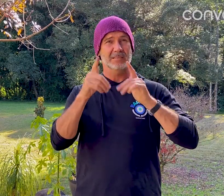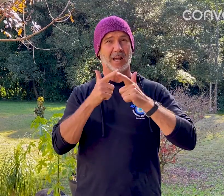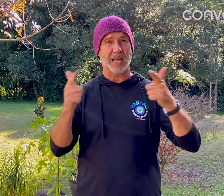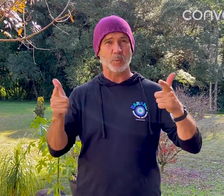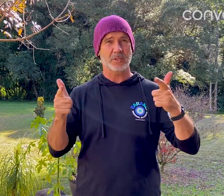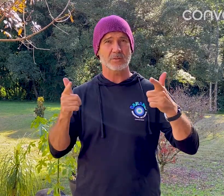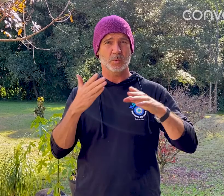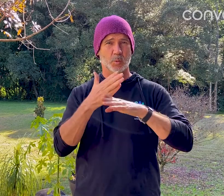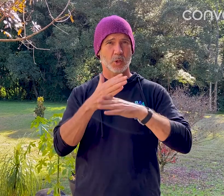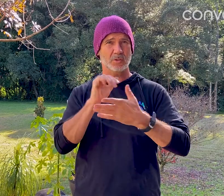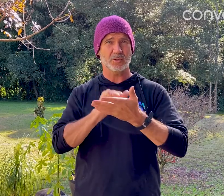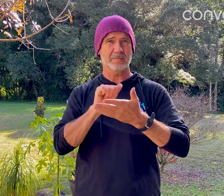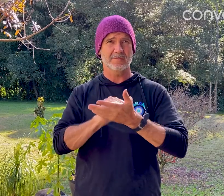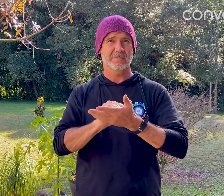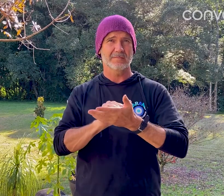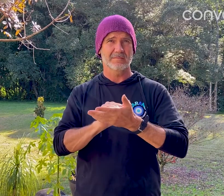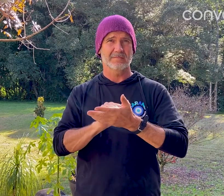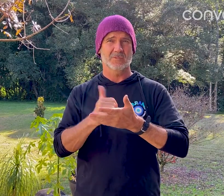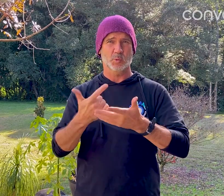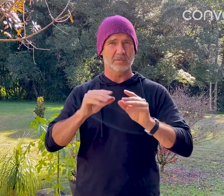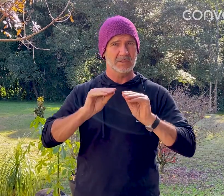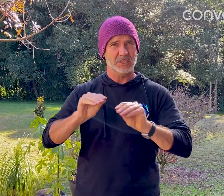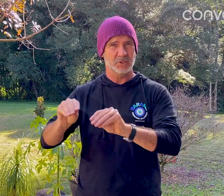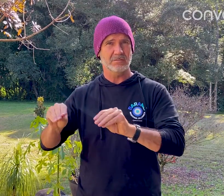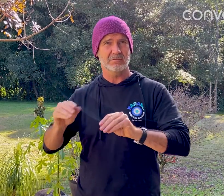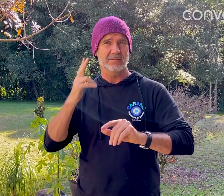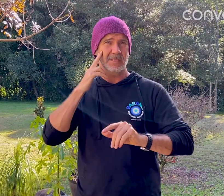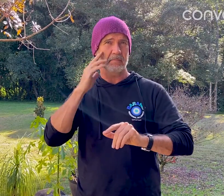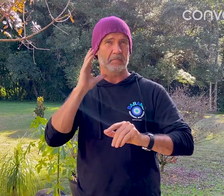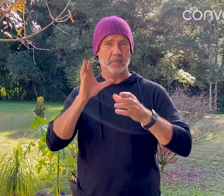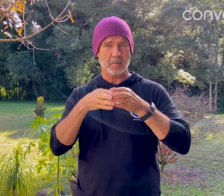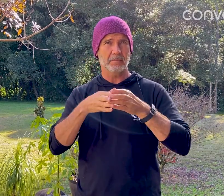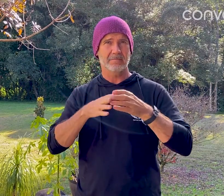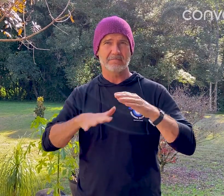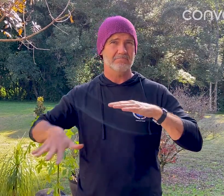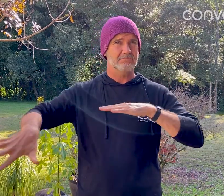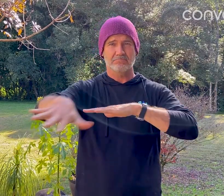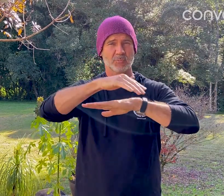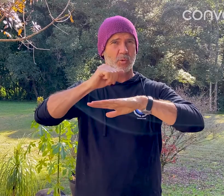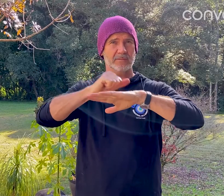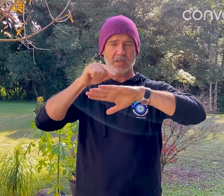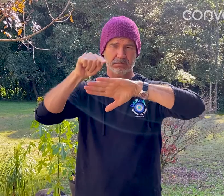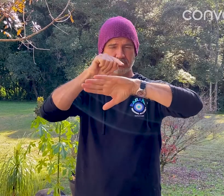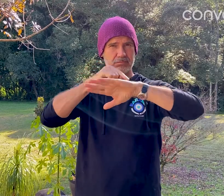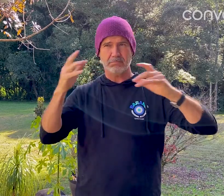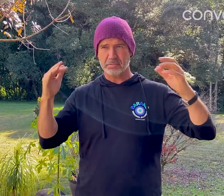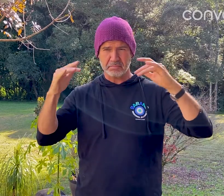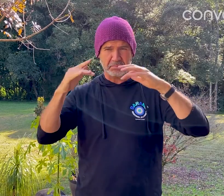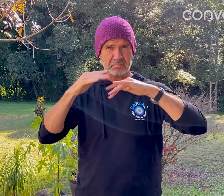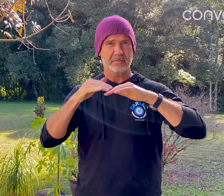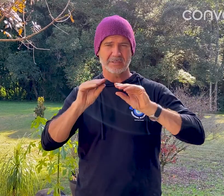First, sign language workshops to teach Deaf mobs all over Australia their own languages